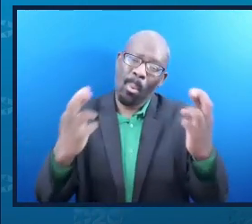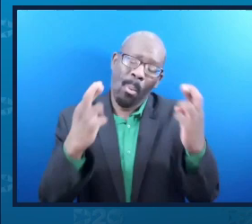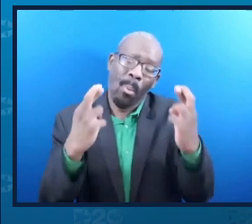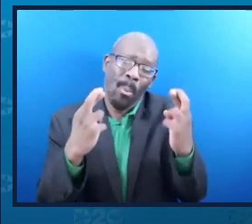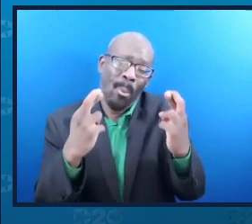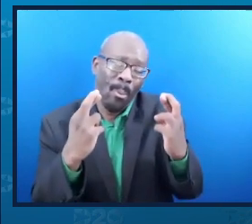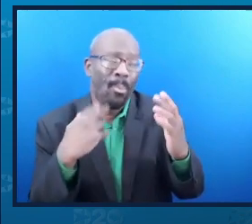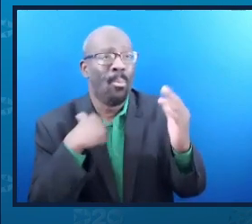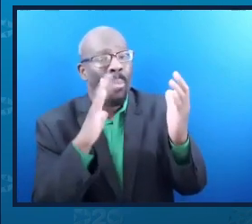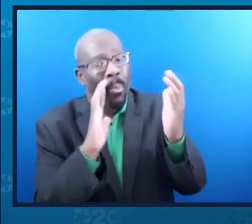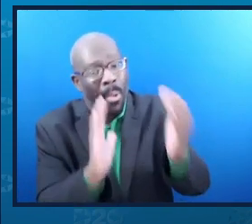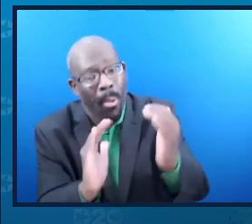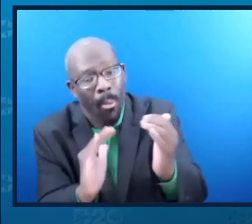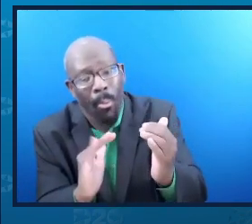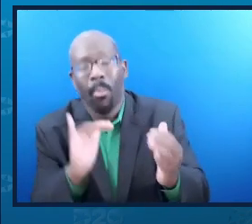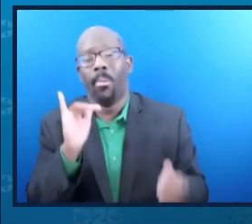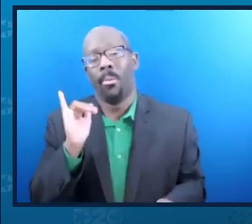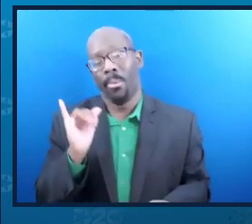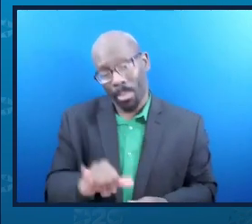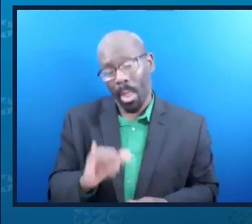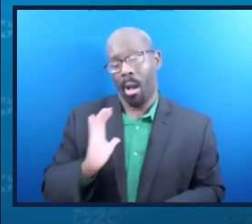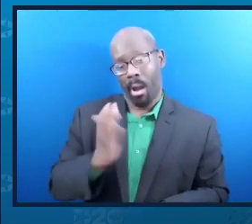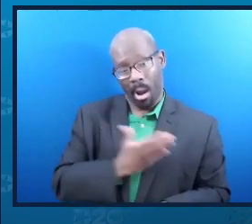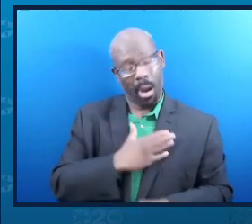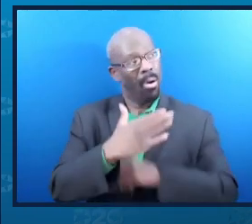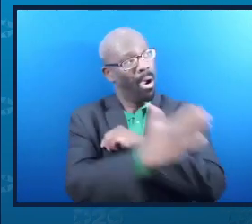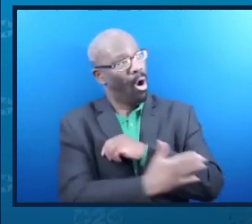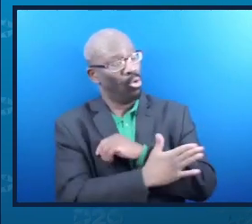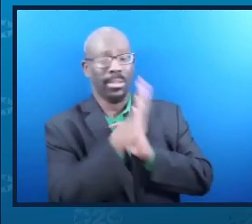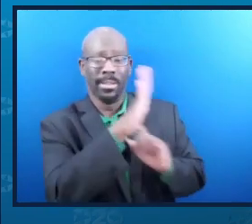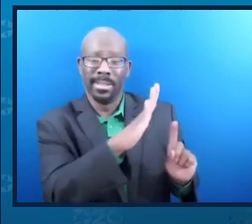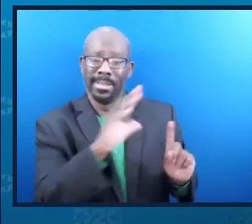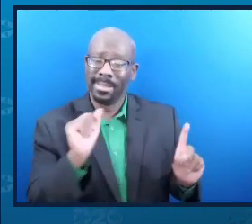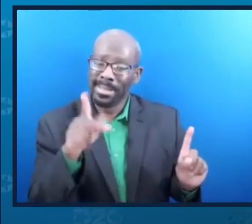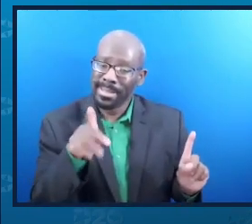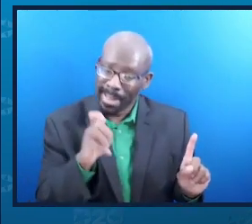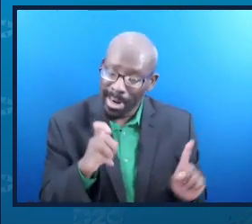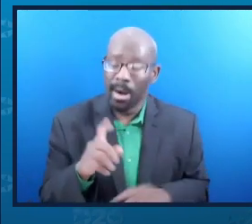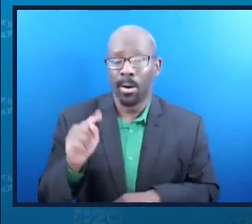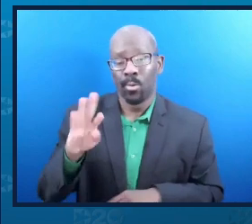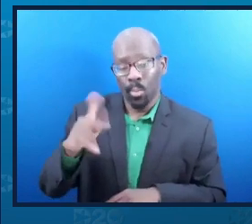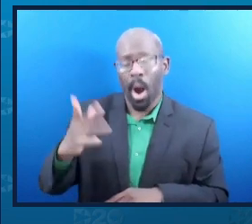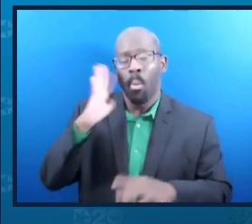FOR THE SAVING COUNTRY, THAT DONALD TRUMP MIGHT SHOW SOME